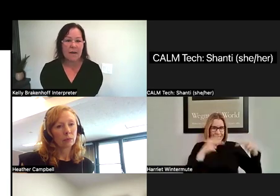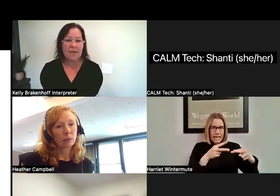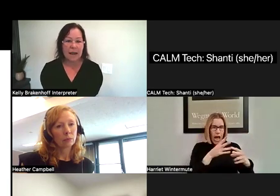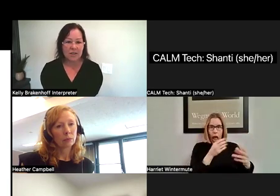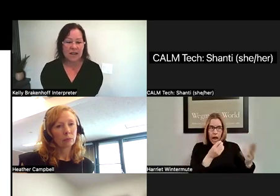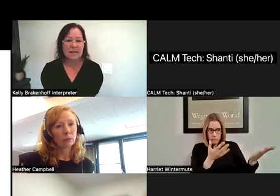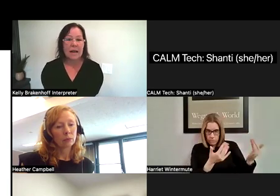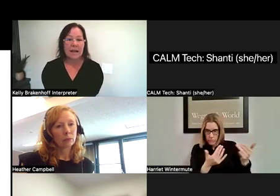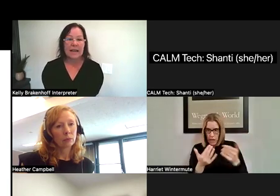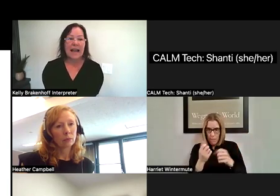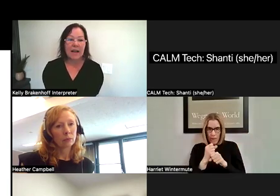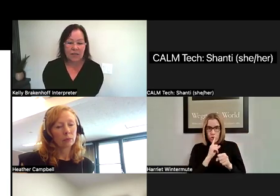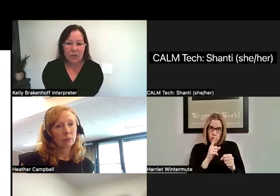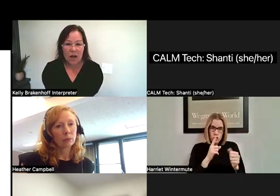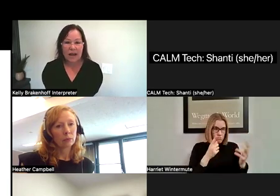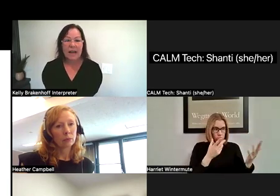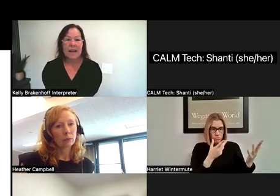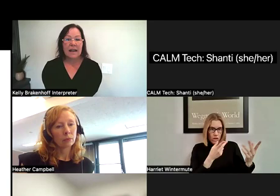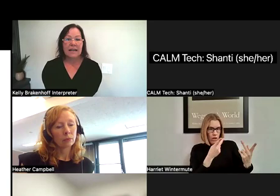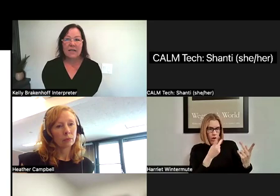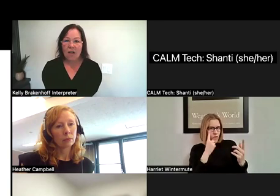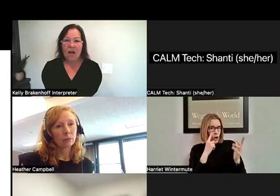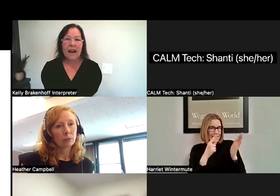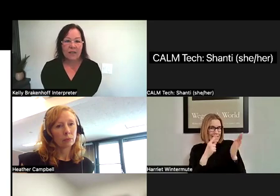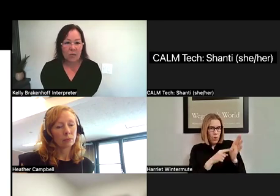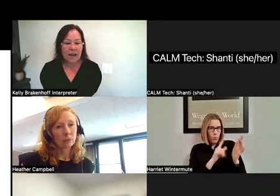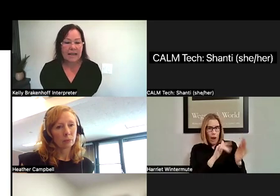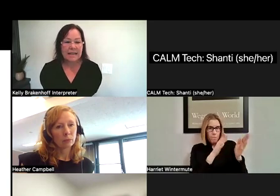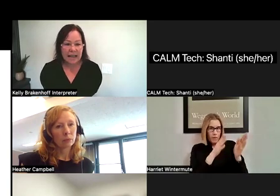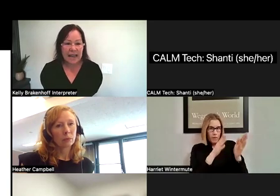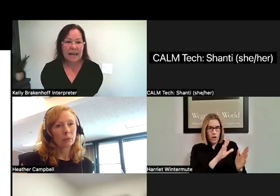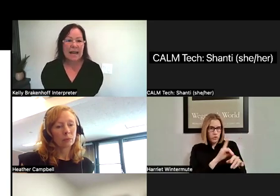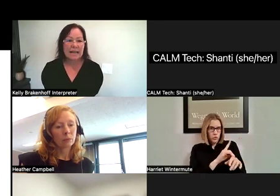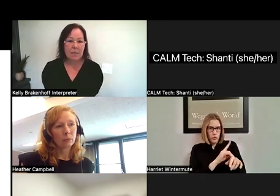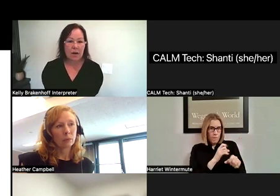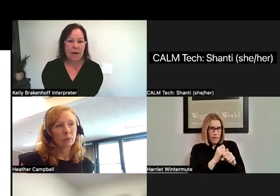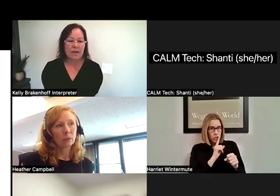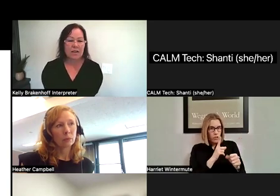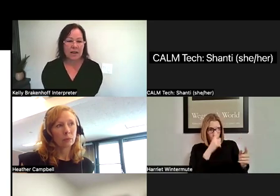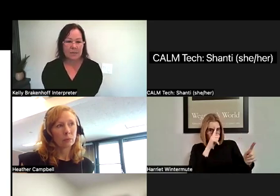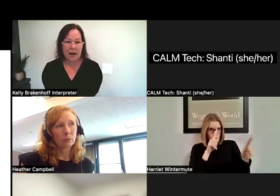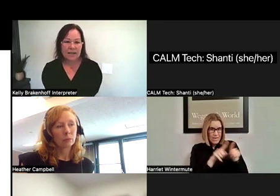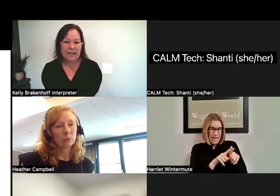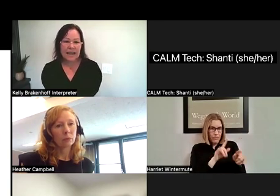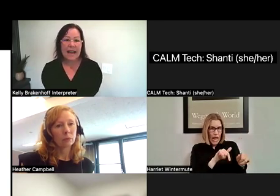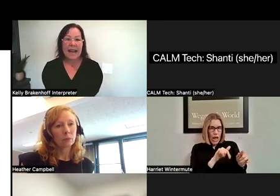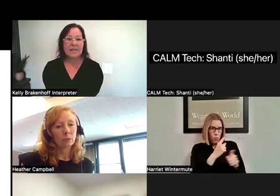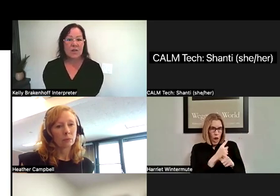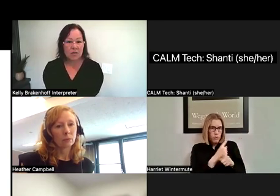of the matrix. Everyone can see it. That's the part about the transparency. It's those